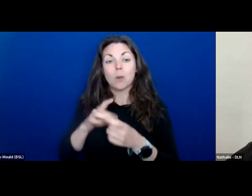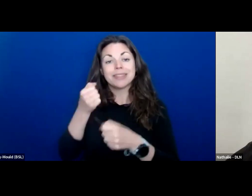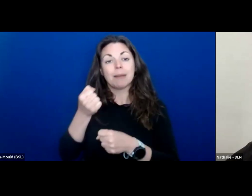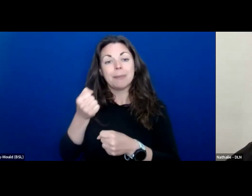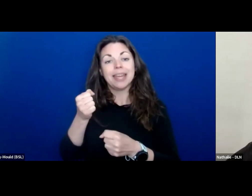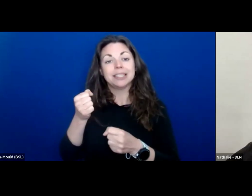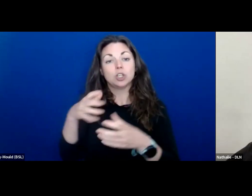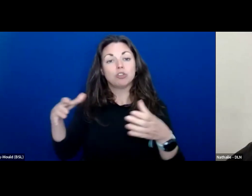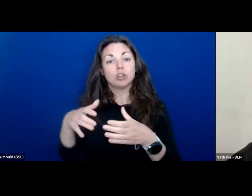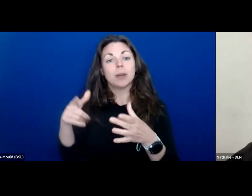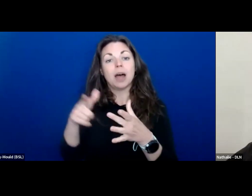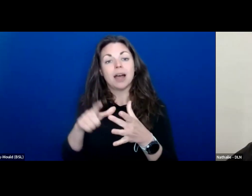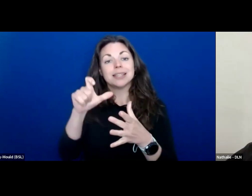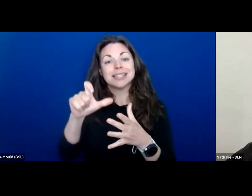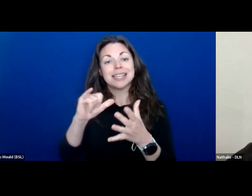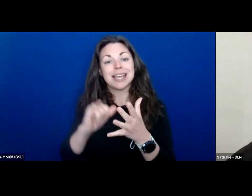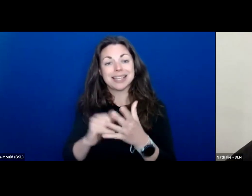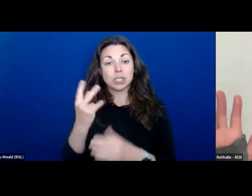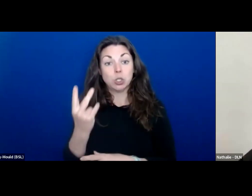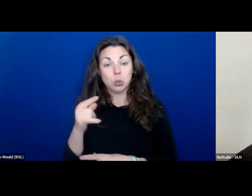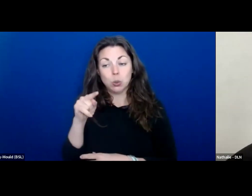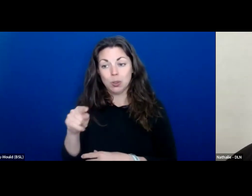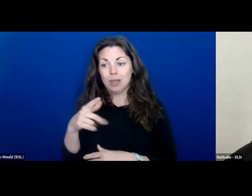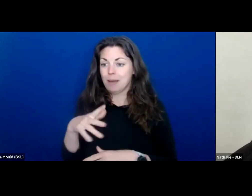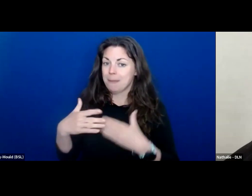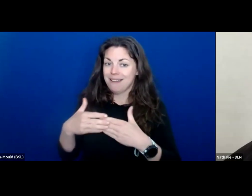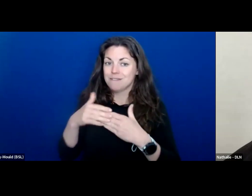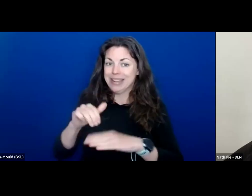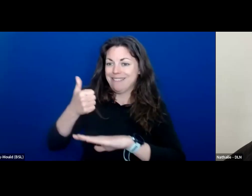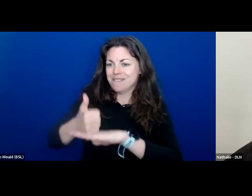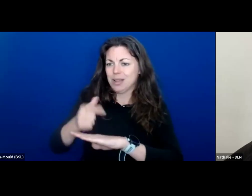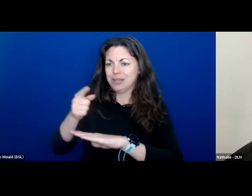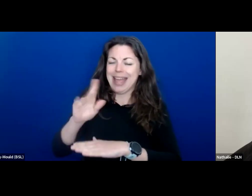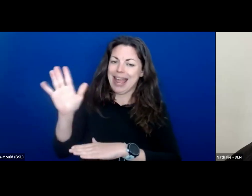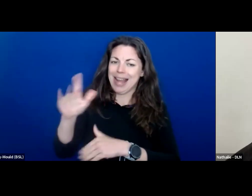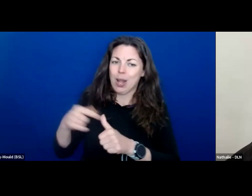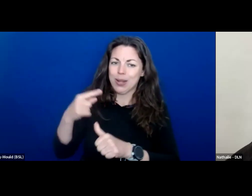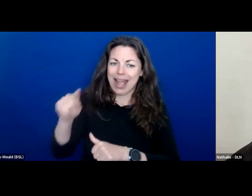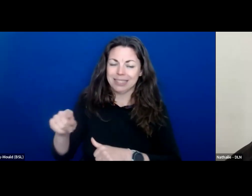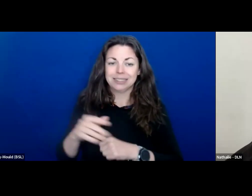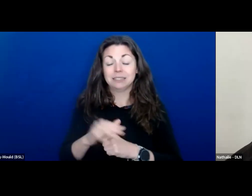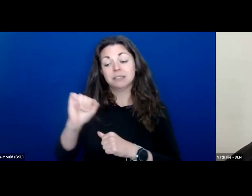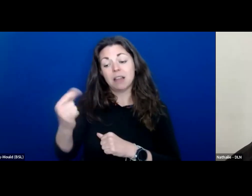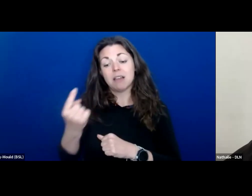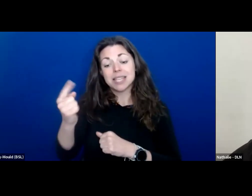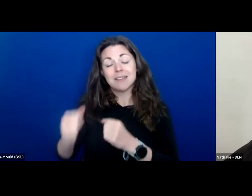My friend, who's the founder, is in this chat, so hello, Nan. We... She developed a traffic light